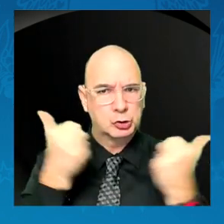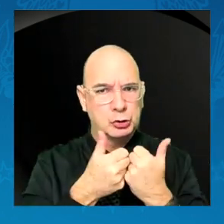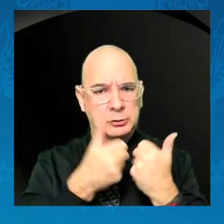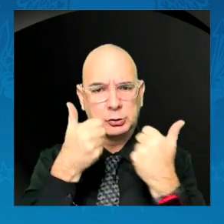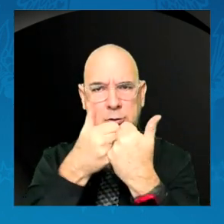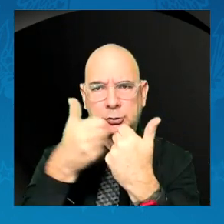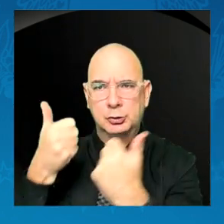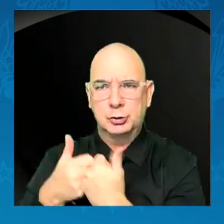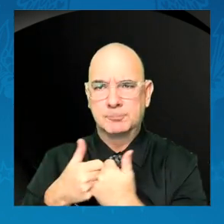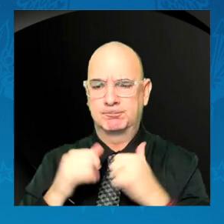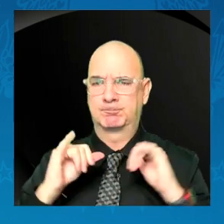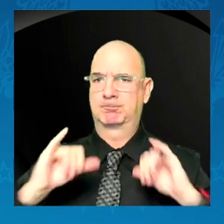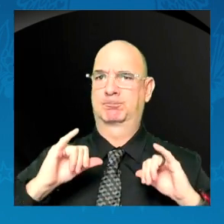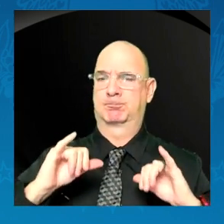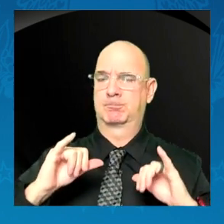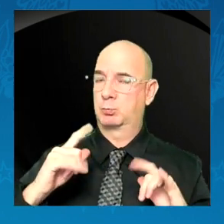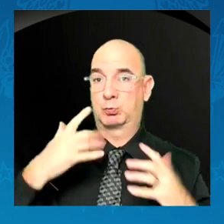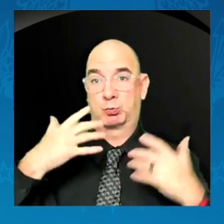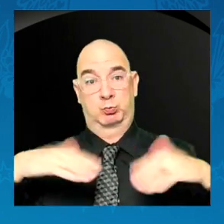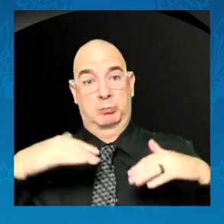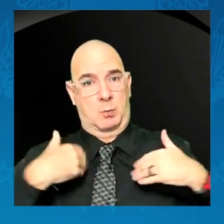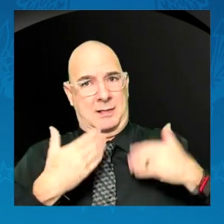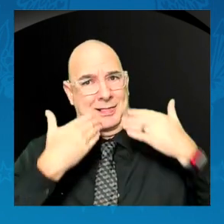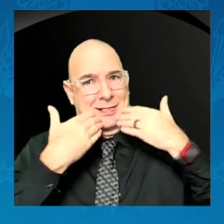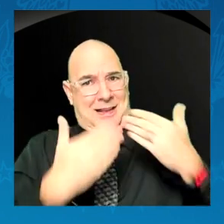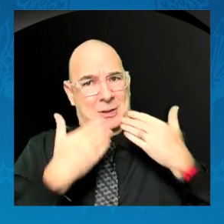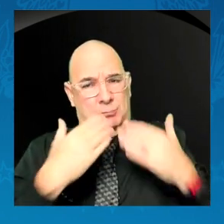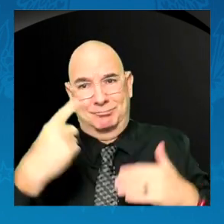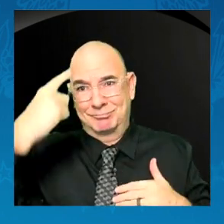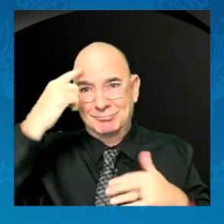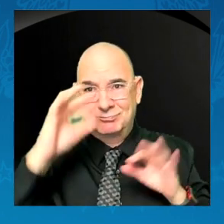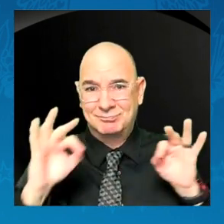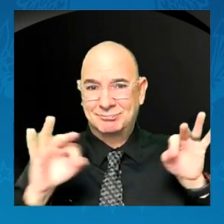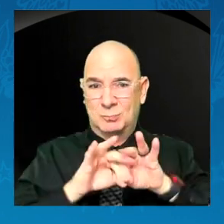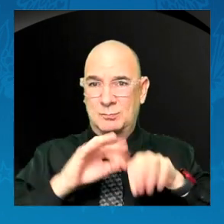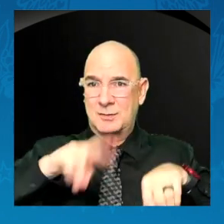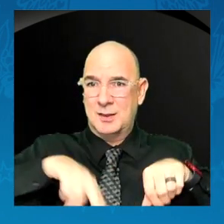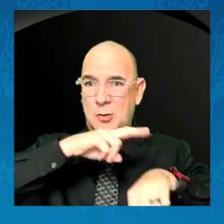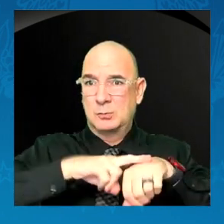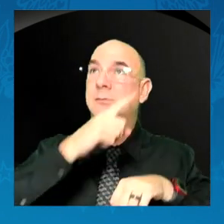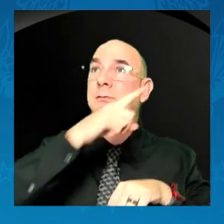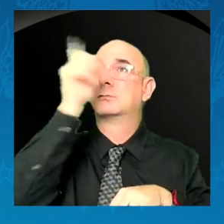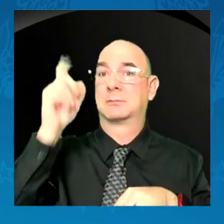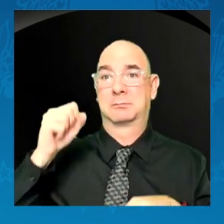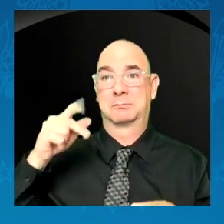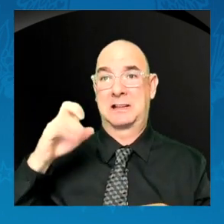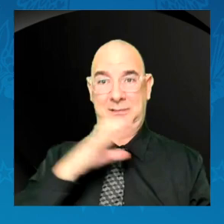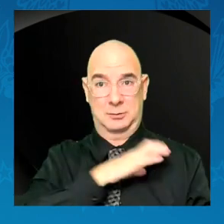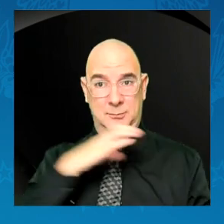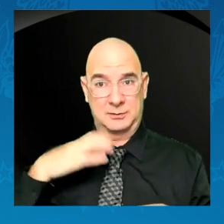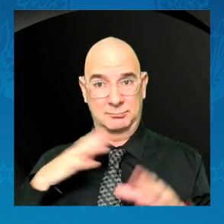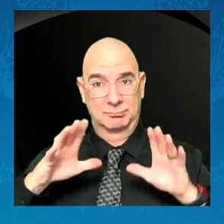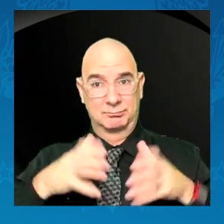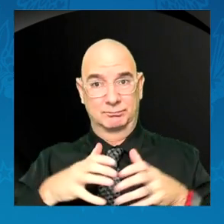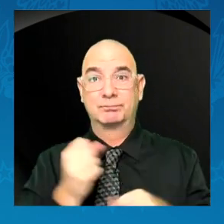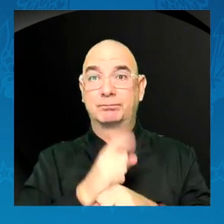to retaining the National Space Council to ensure that this important interagency forum exists